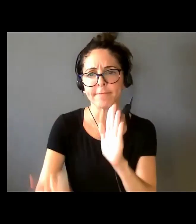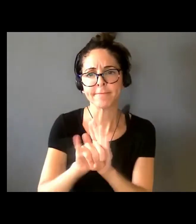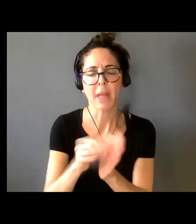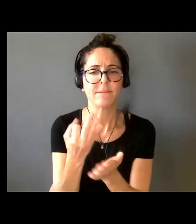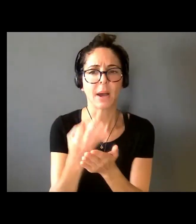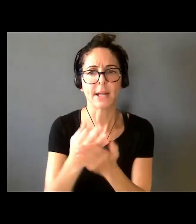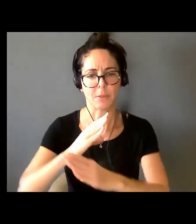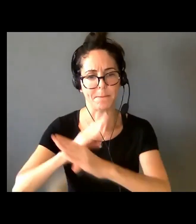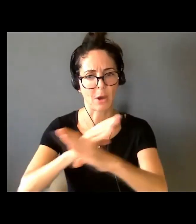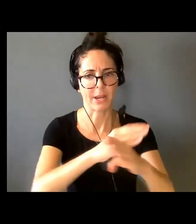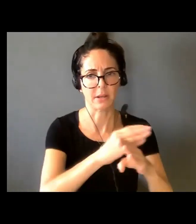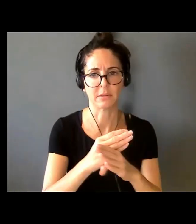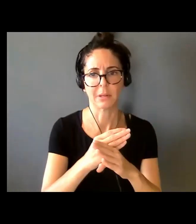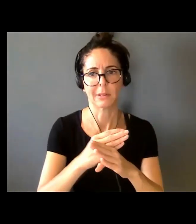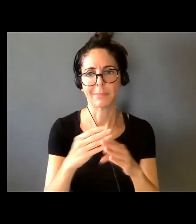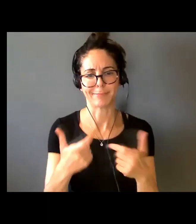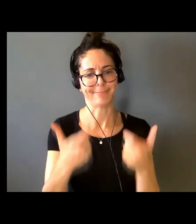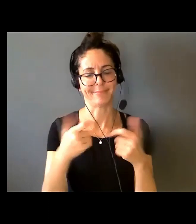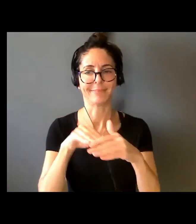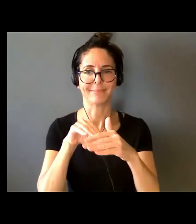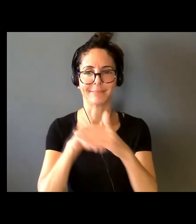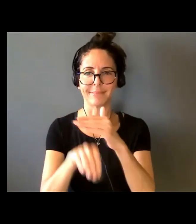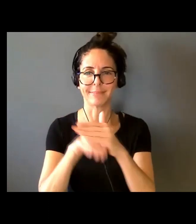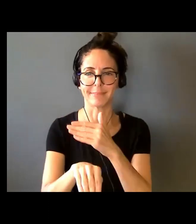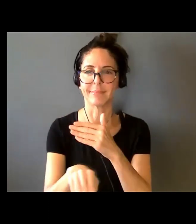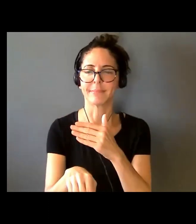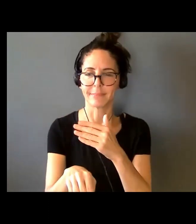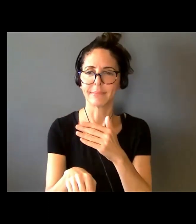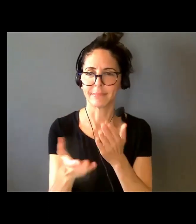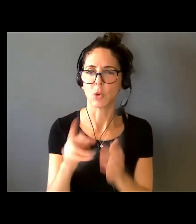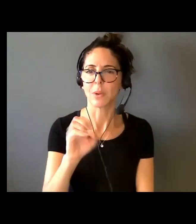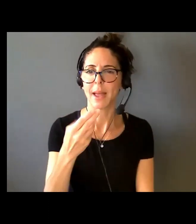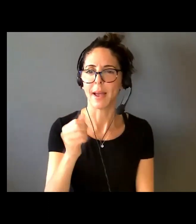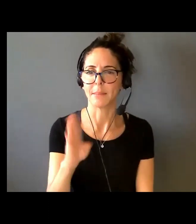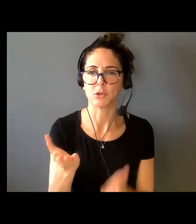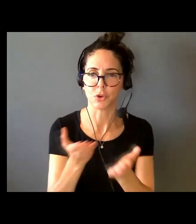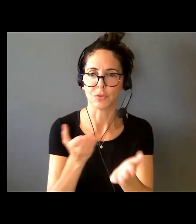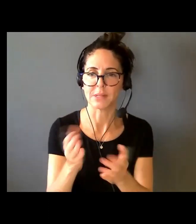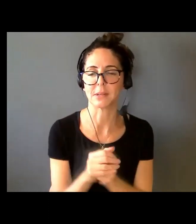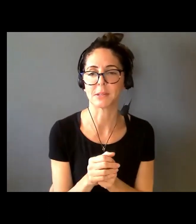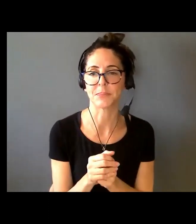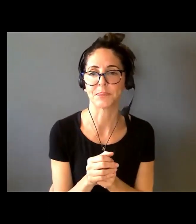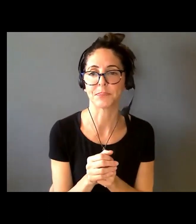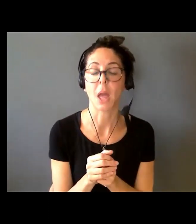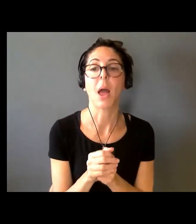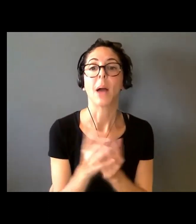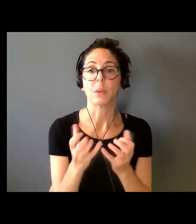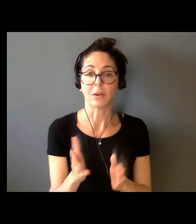access rehabilitation services, and also to provide information on the average costs of